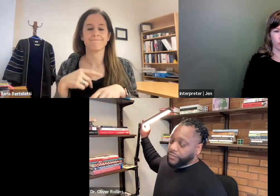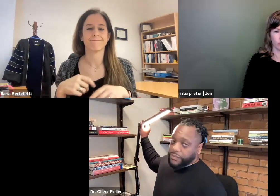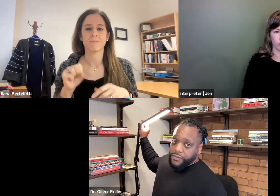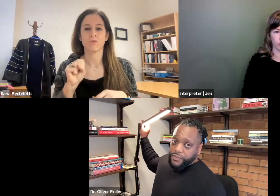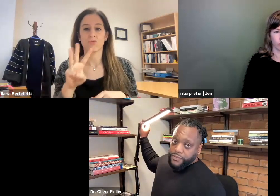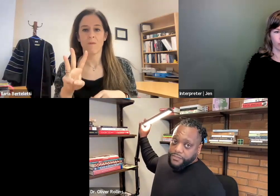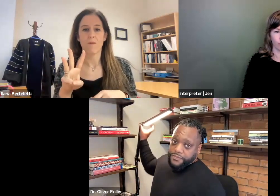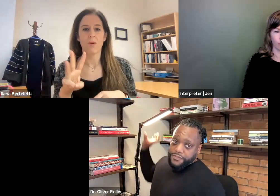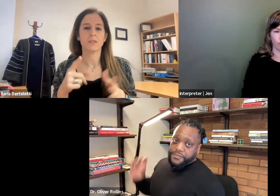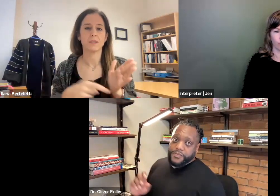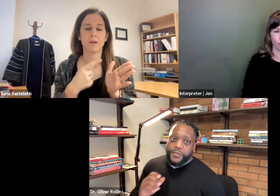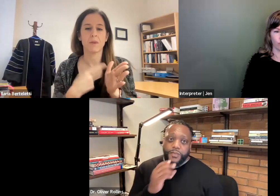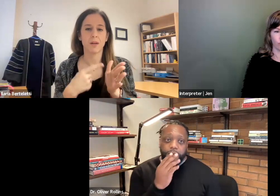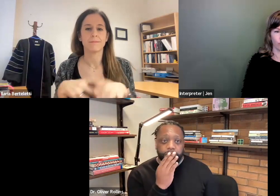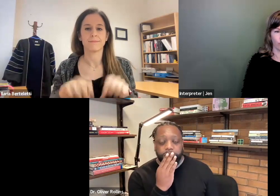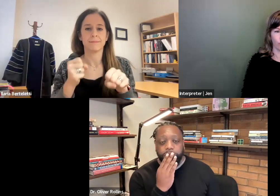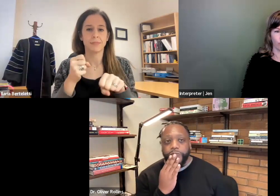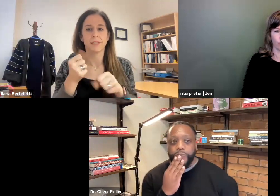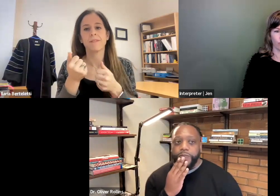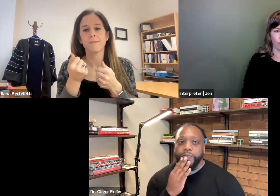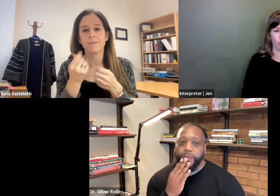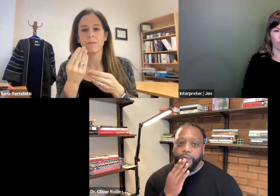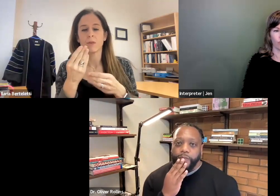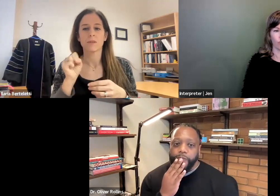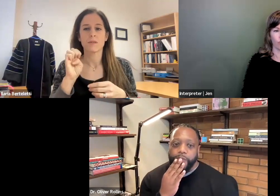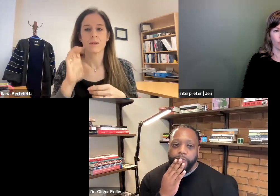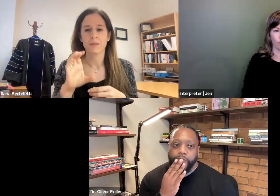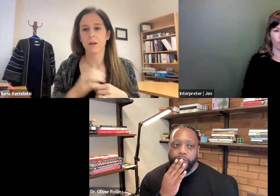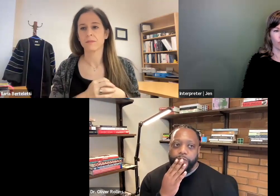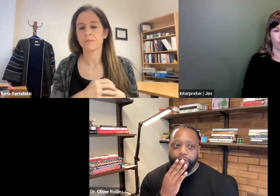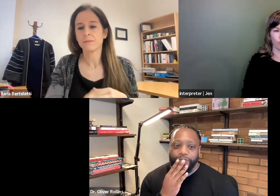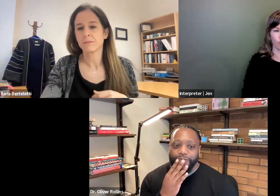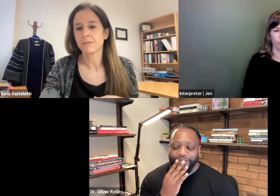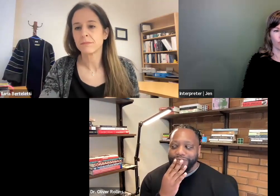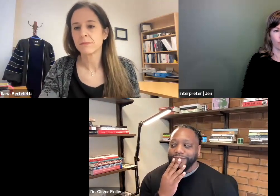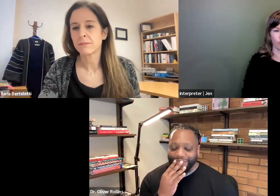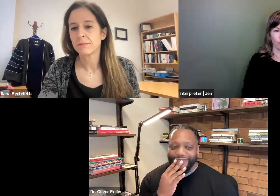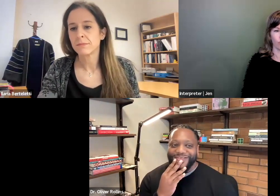the waiting room can join us. Sometimes with the software it takes a few seconds or a minute for people to be able